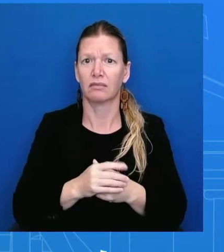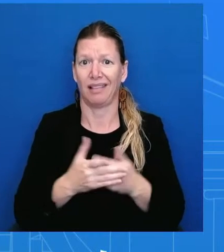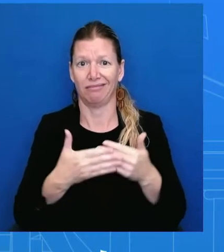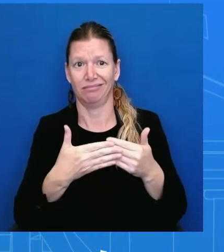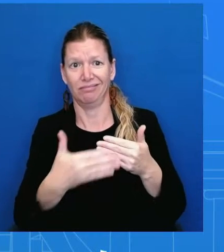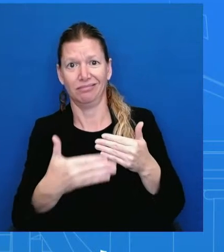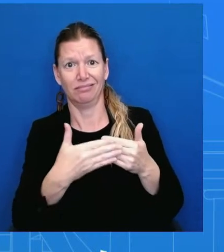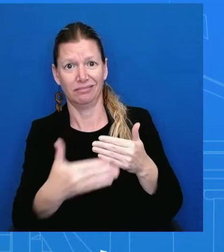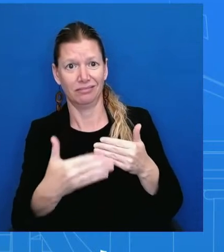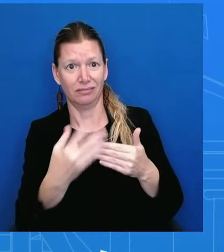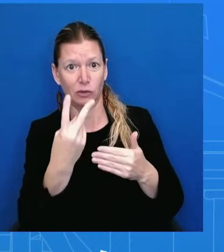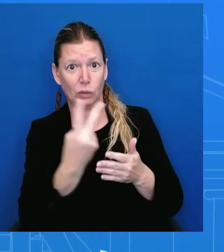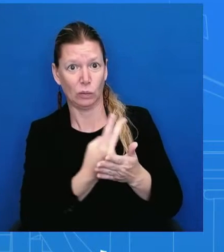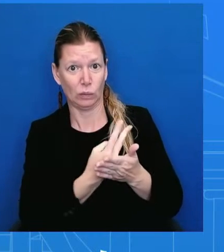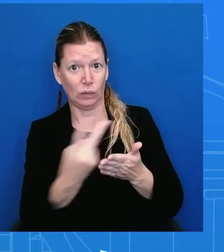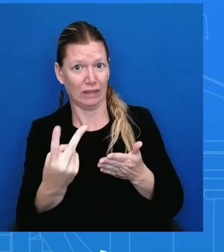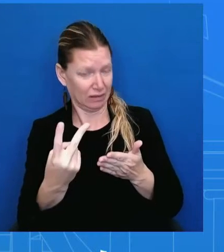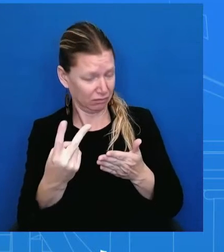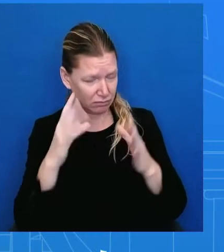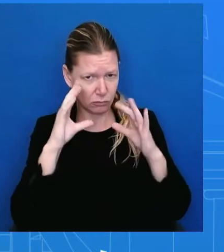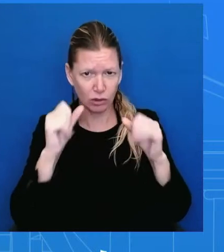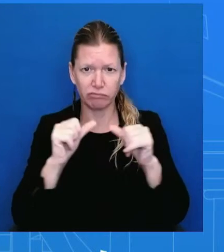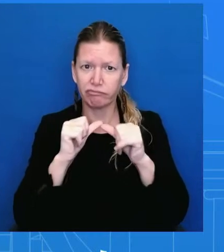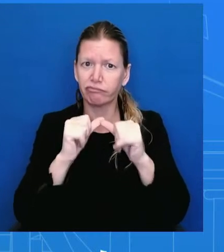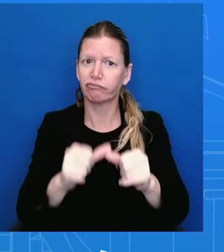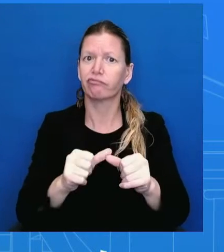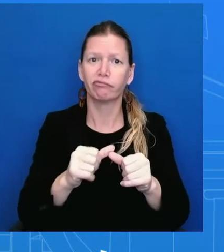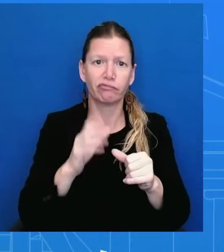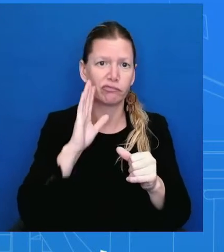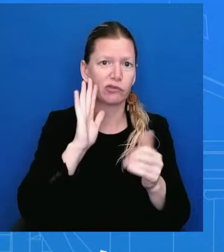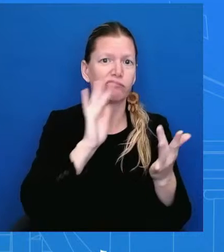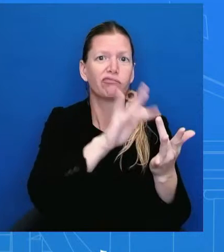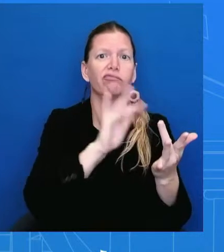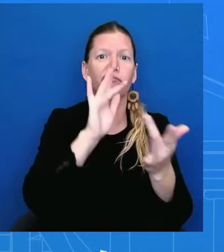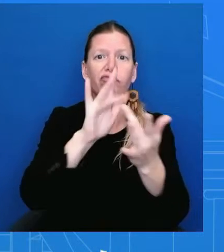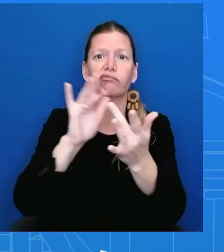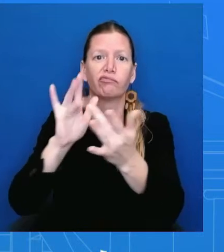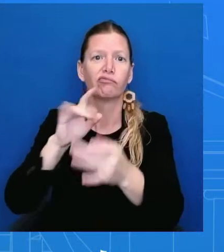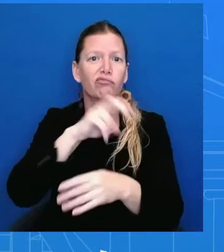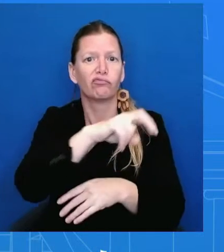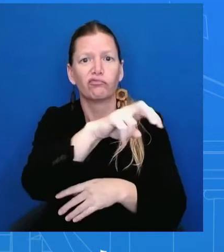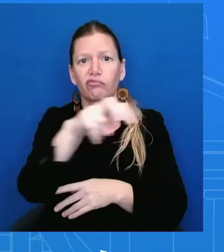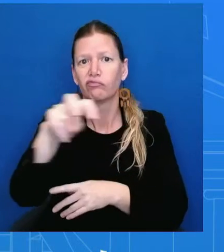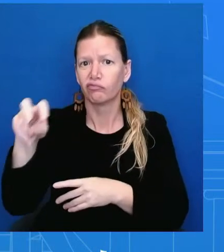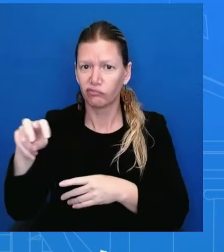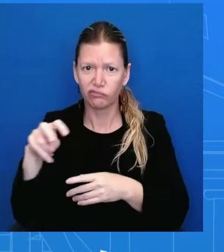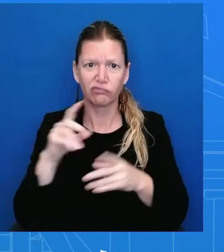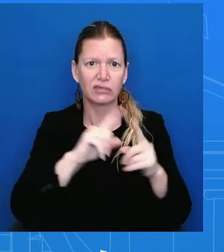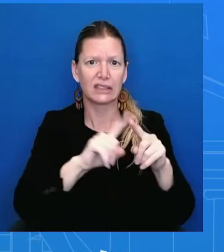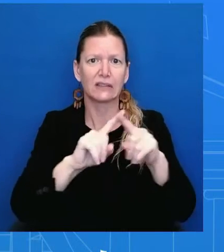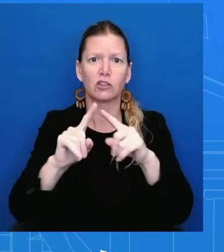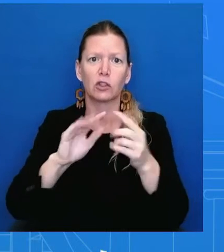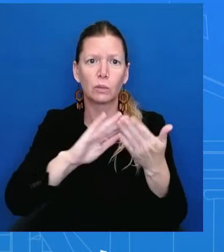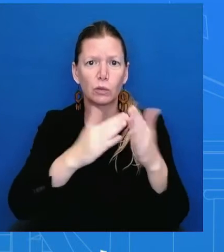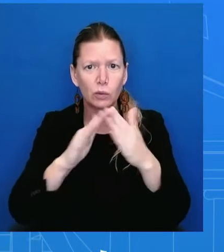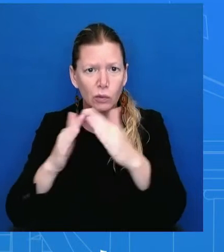He's going to continue to be present in the communities. He's going to continue to hear directly from the American people.